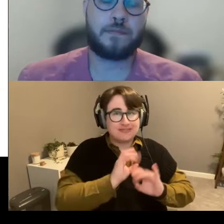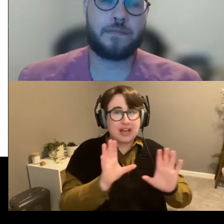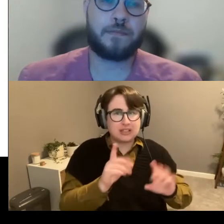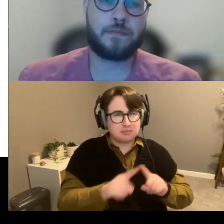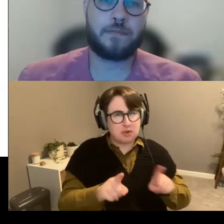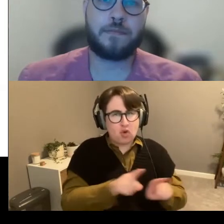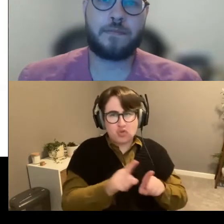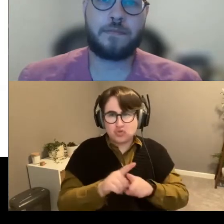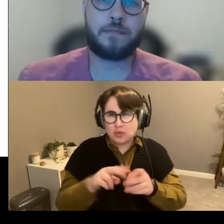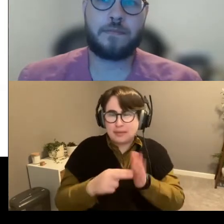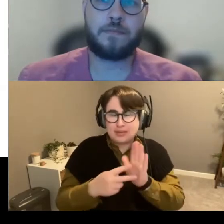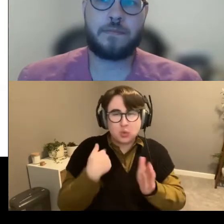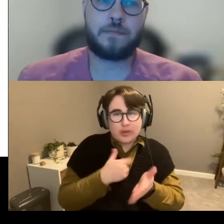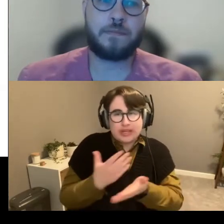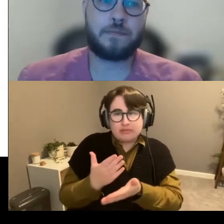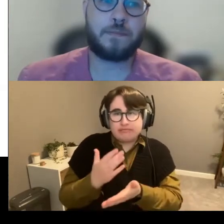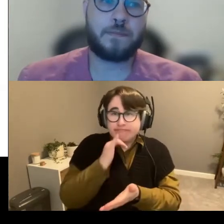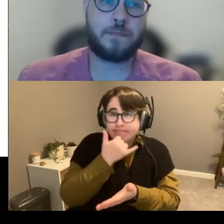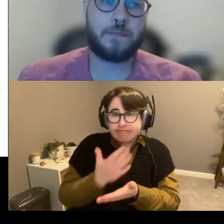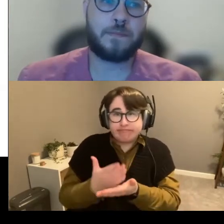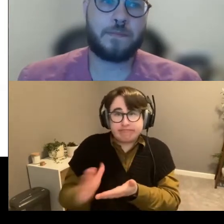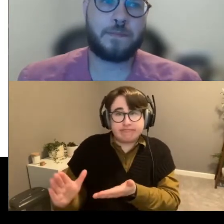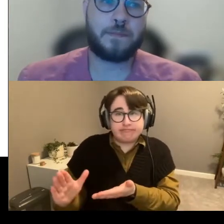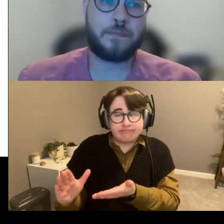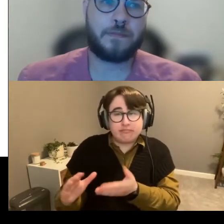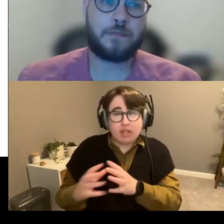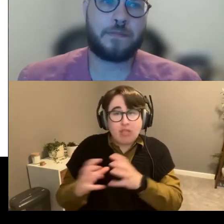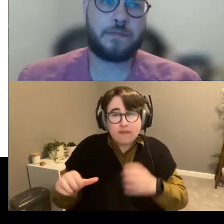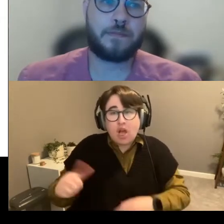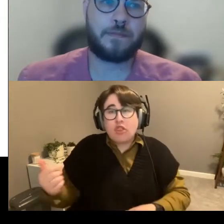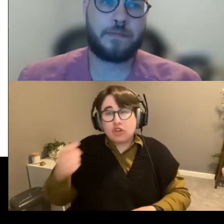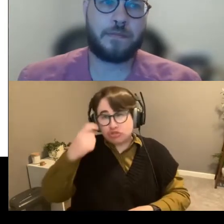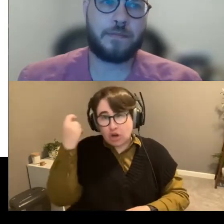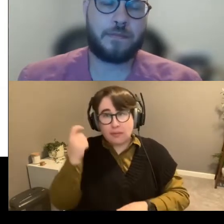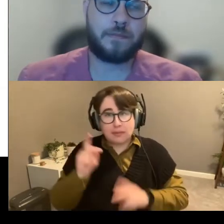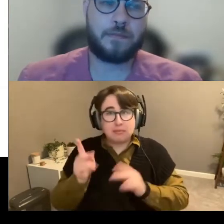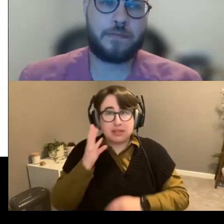a lot of other trauma that people experience.